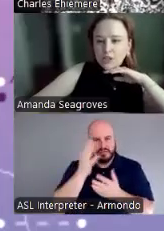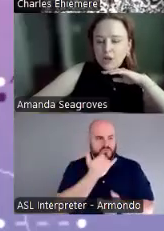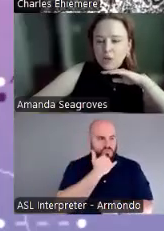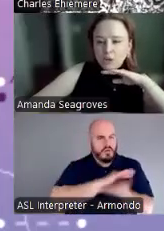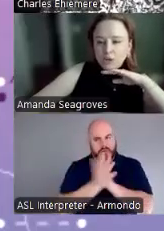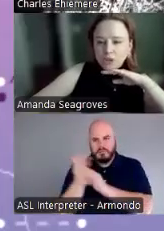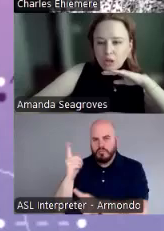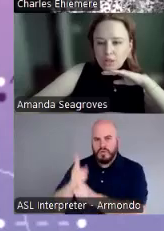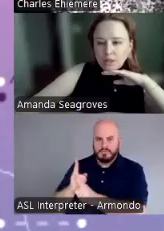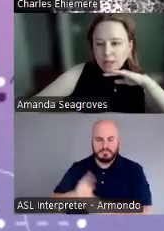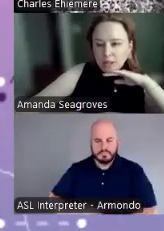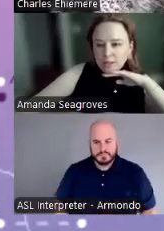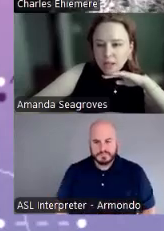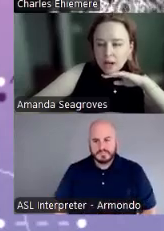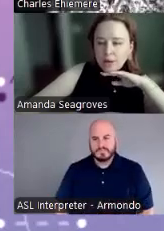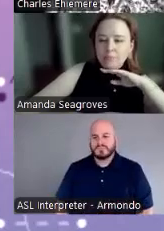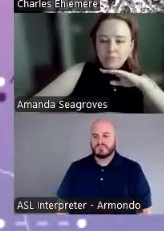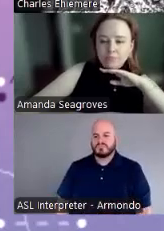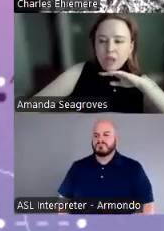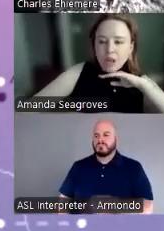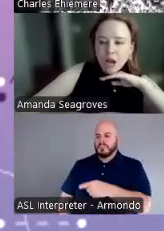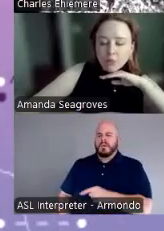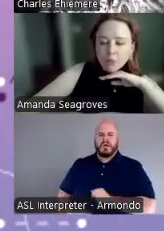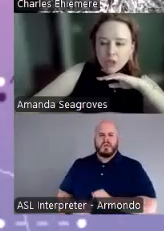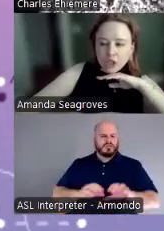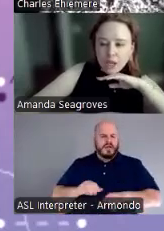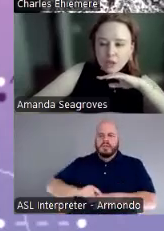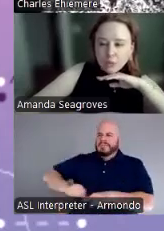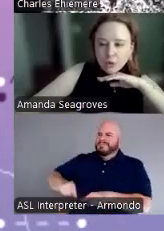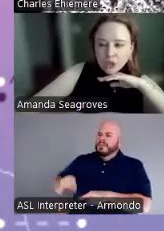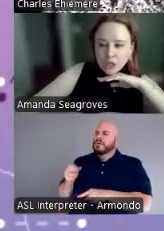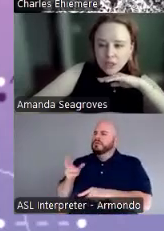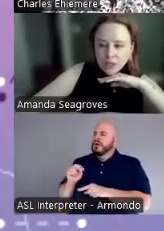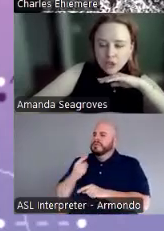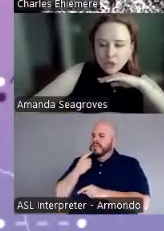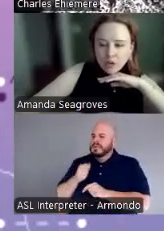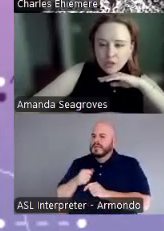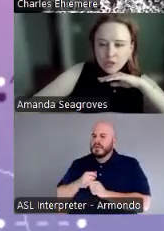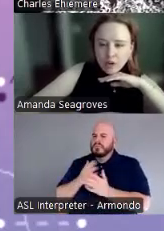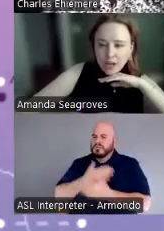So Sean says, I appreciate this bridging the digital divide